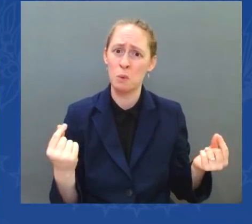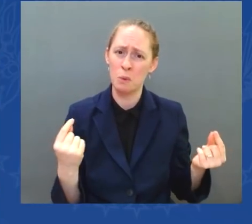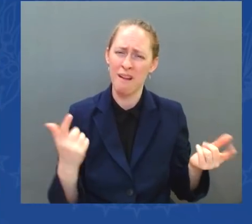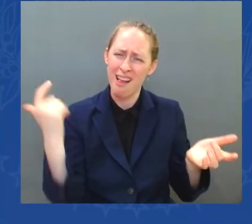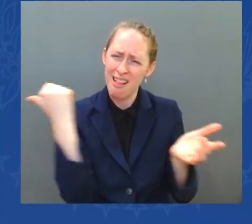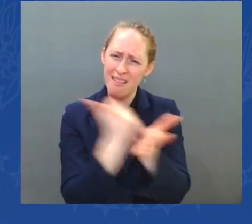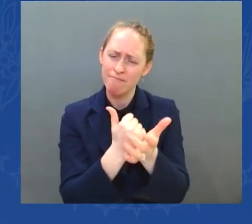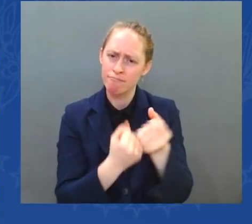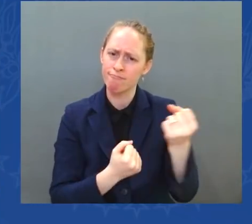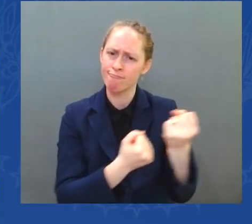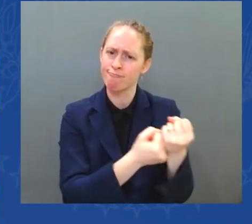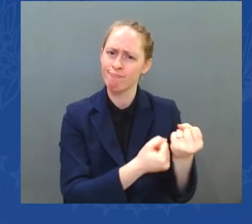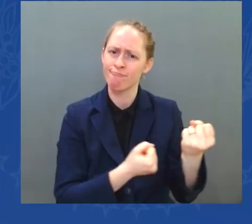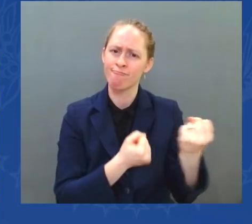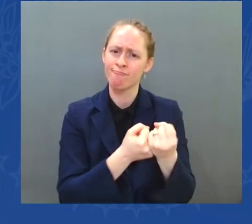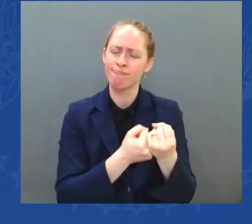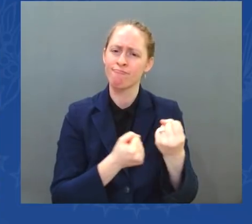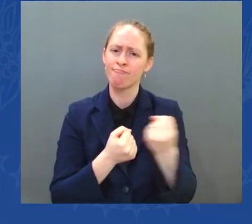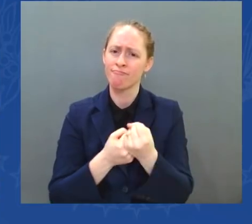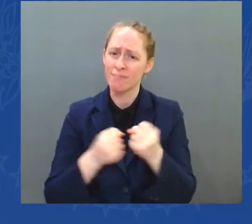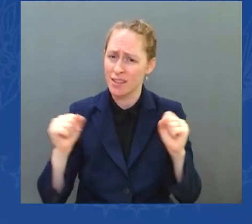absorbing carbon from the air, is the Amazon?